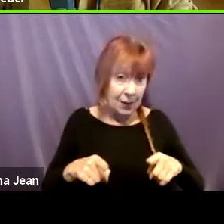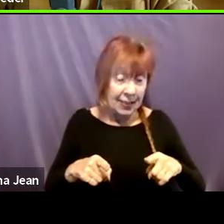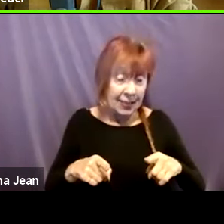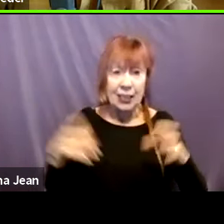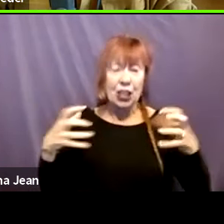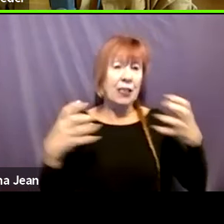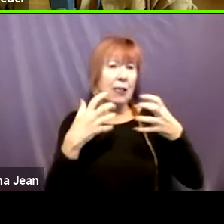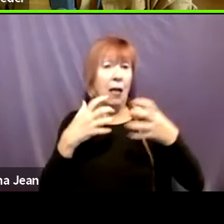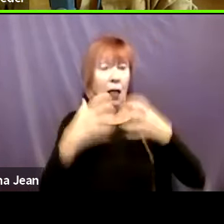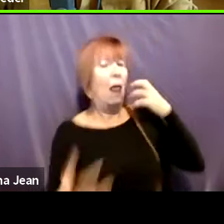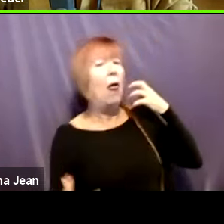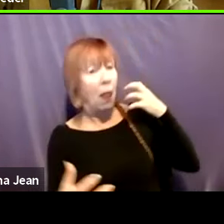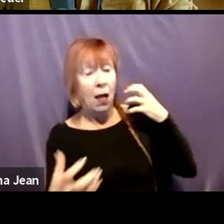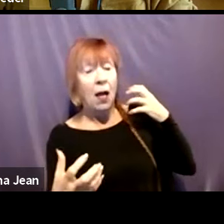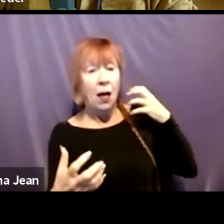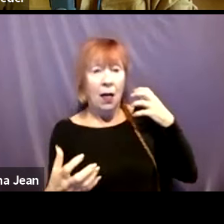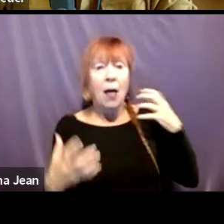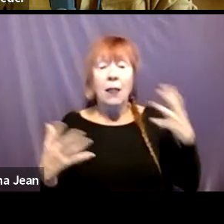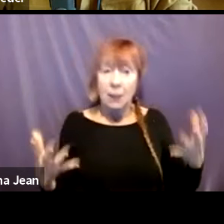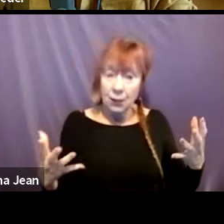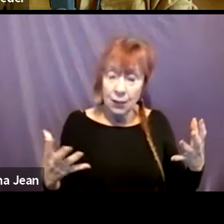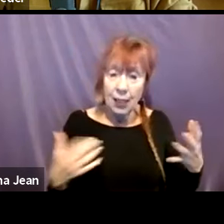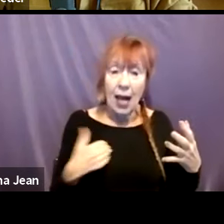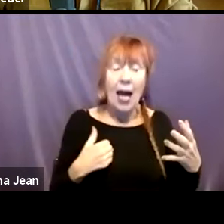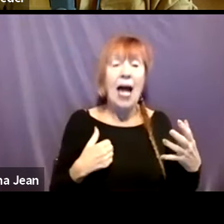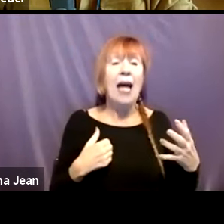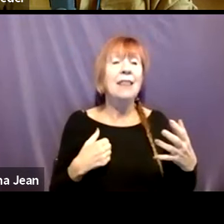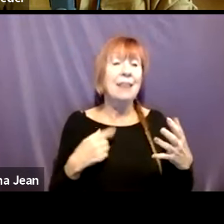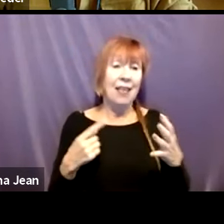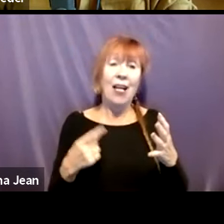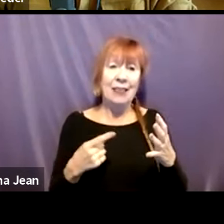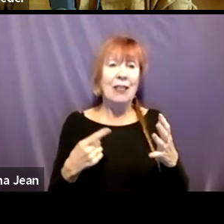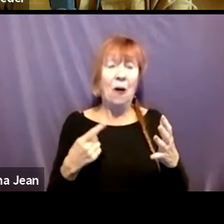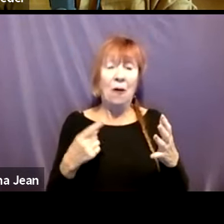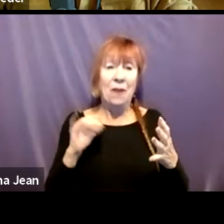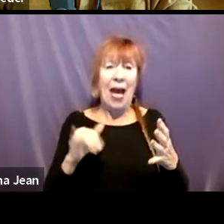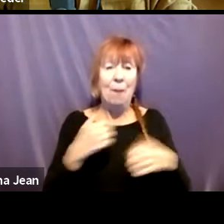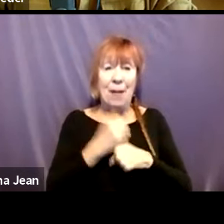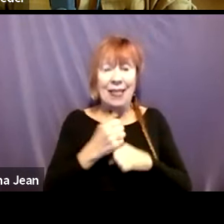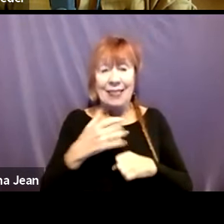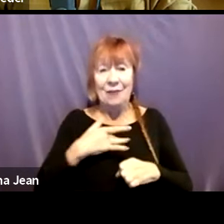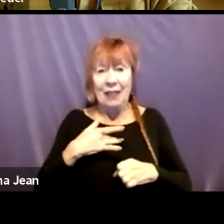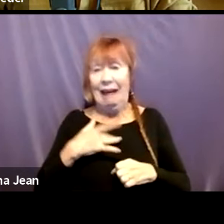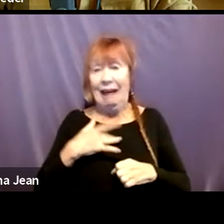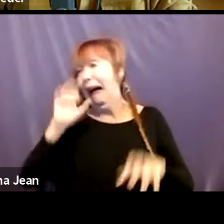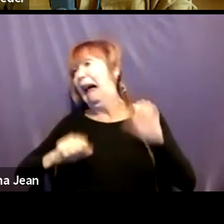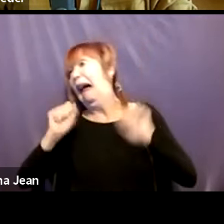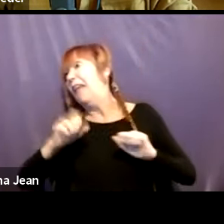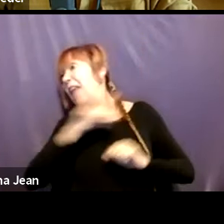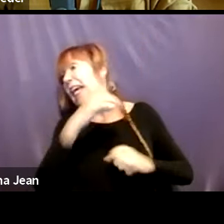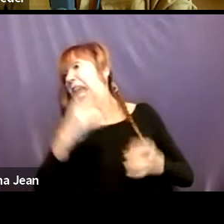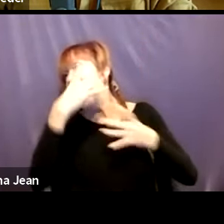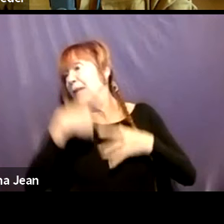and it's easy for self-doubt to creep in, 'cause you're like, "Oh, they didn't like it", and that's not the case.